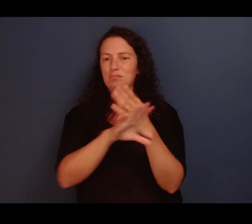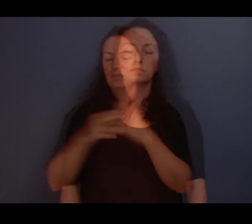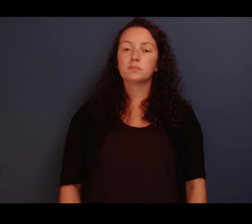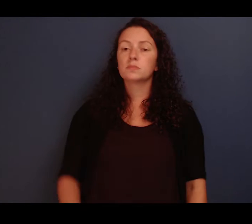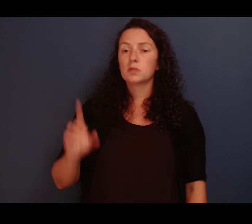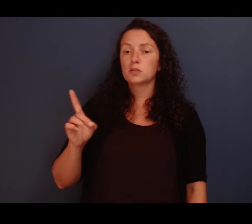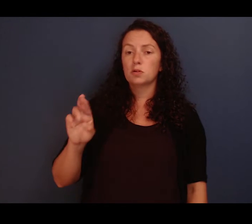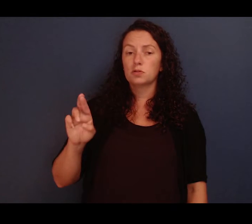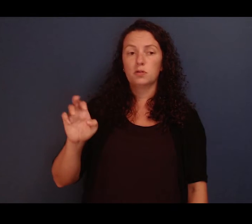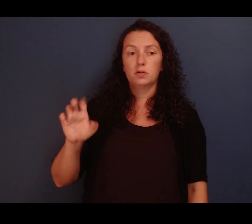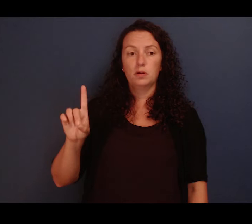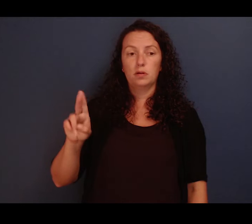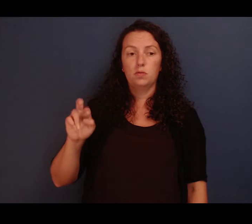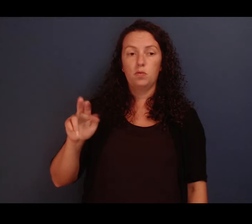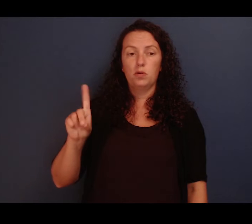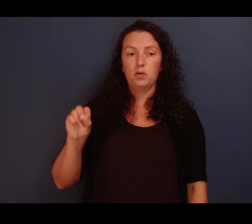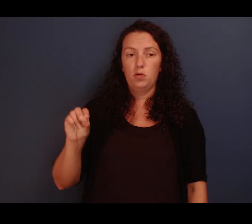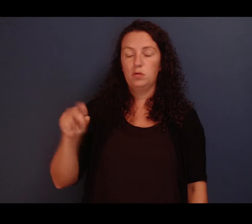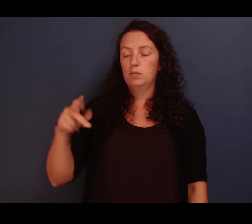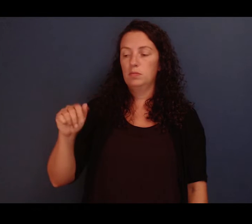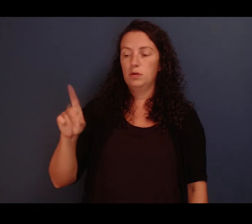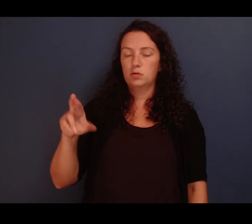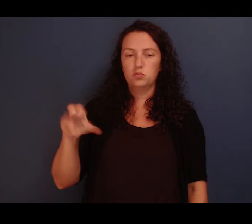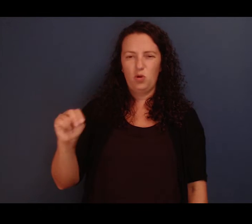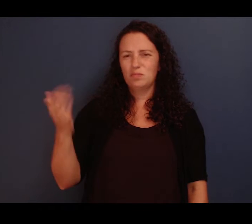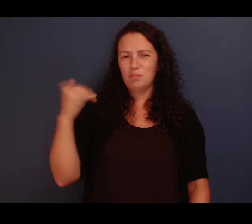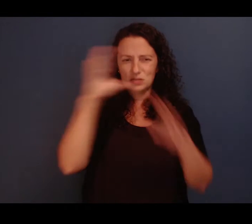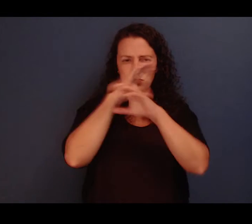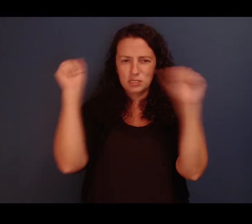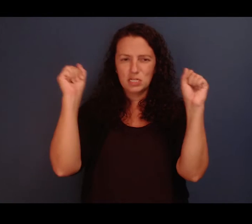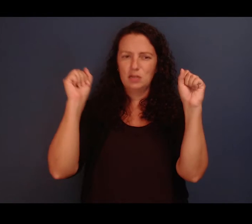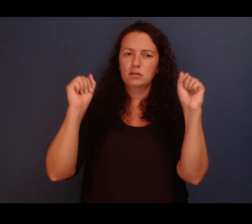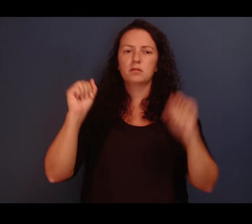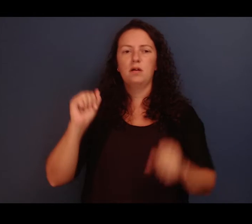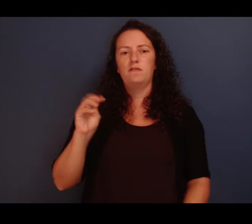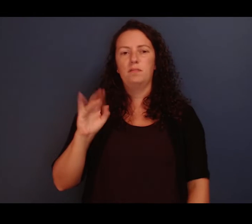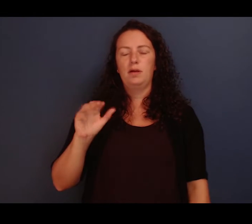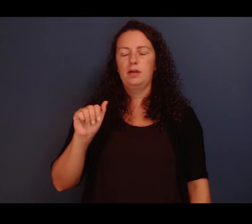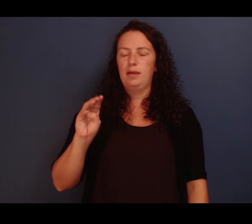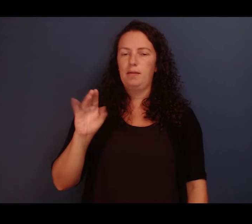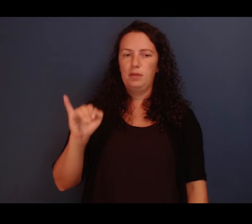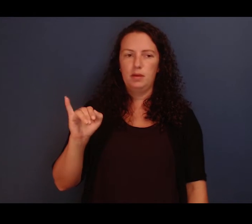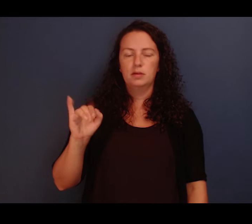Dr Eduardo Padron, President Emeritus of Miami Dade College, likes to say that talent is